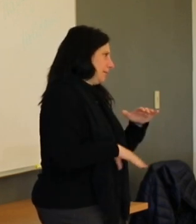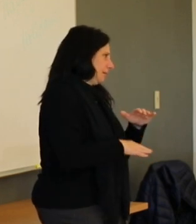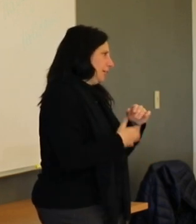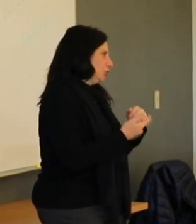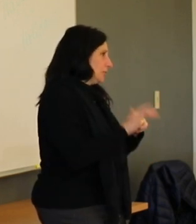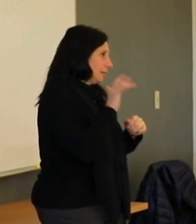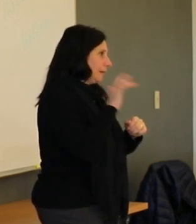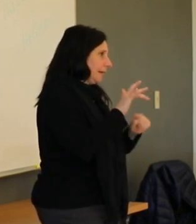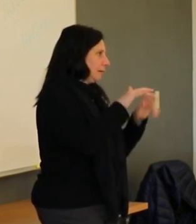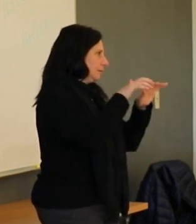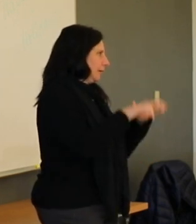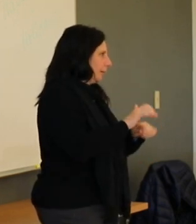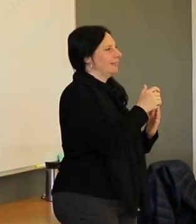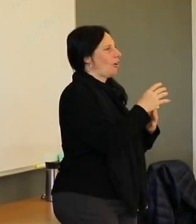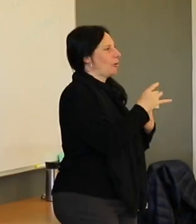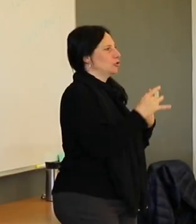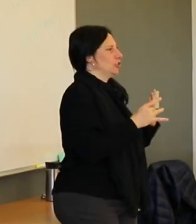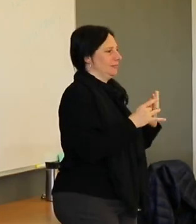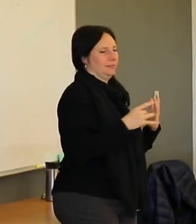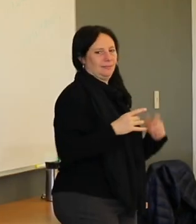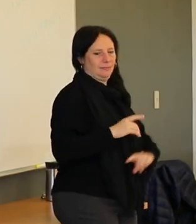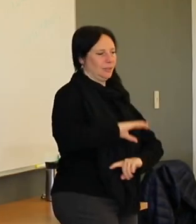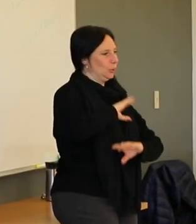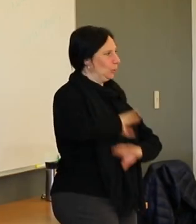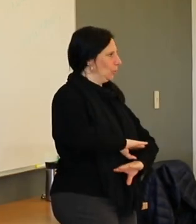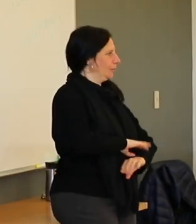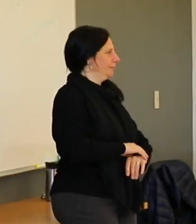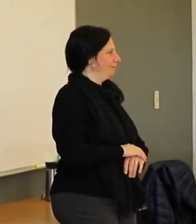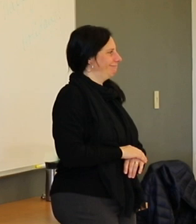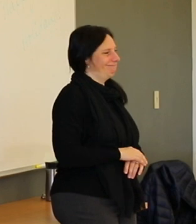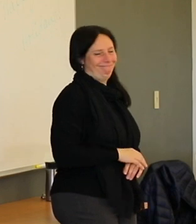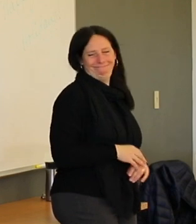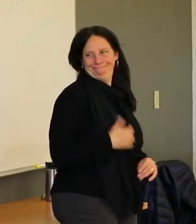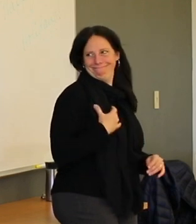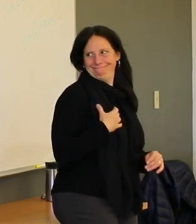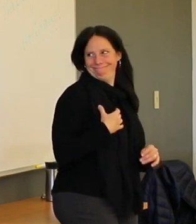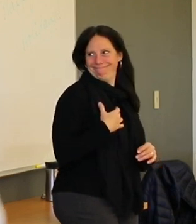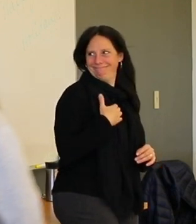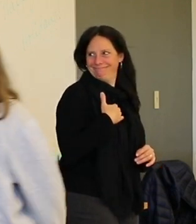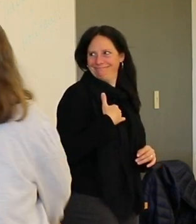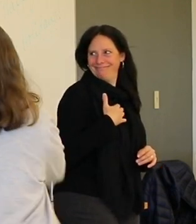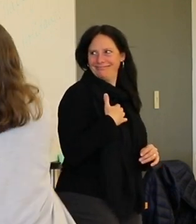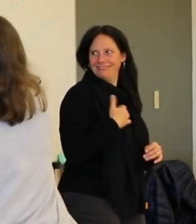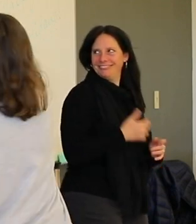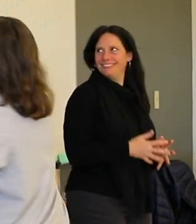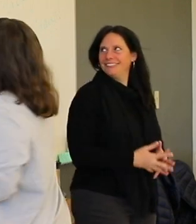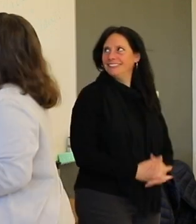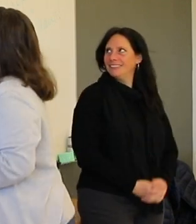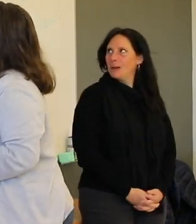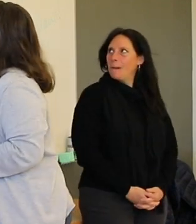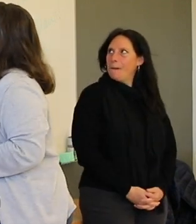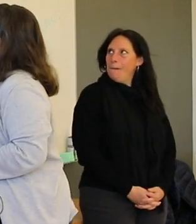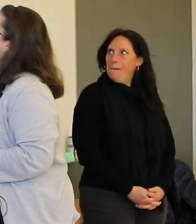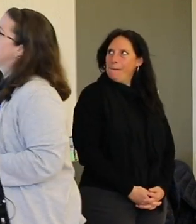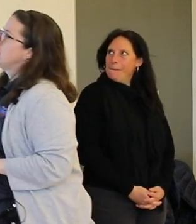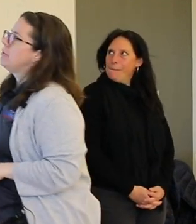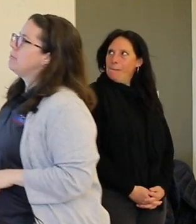in a text box So that is, creating measures. I'm going to.